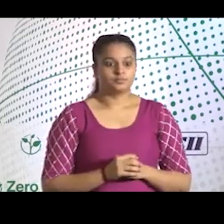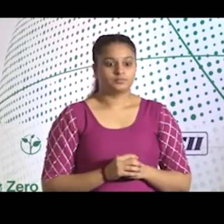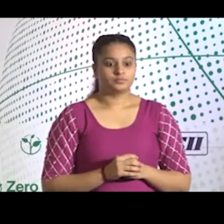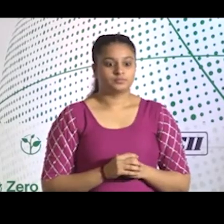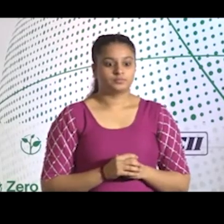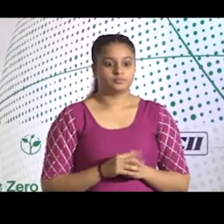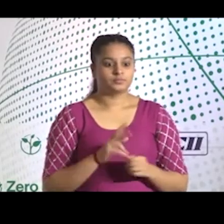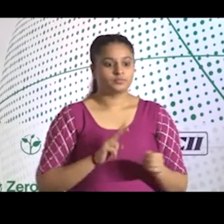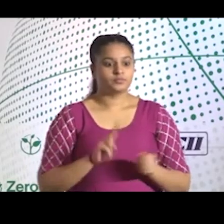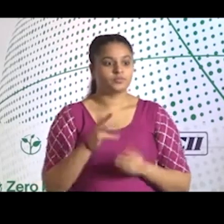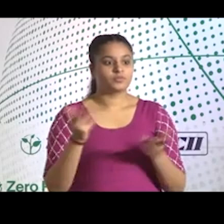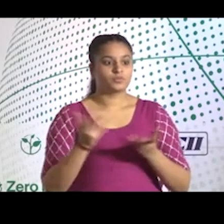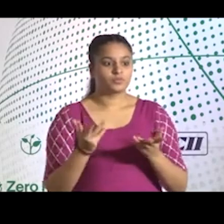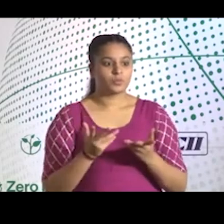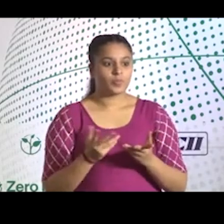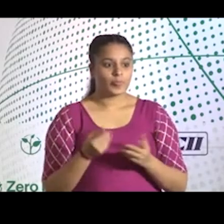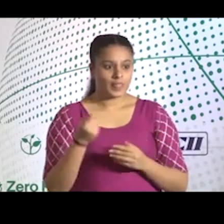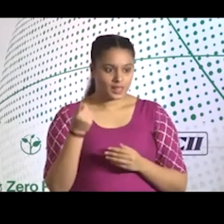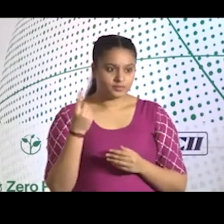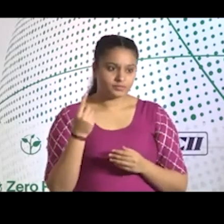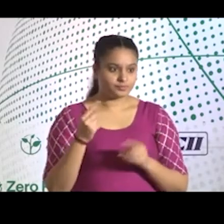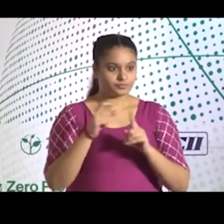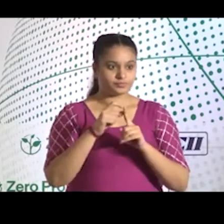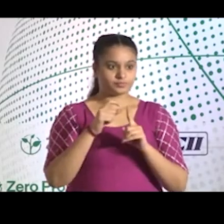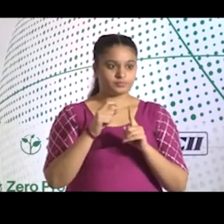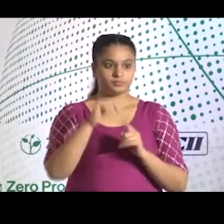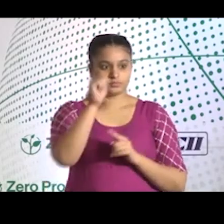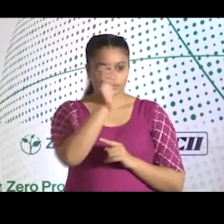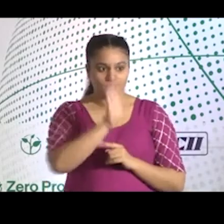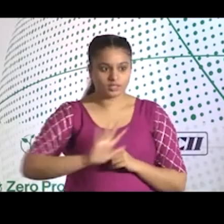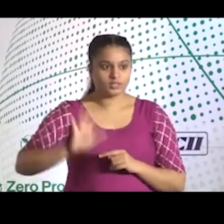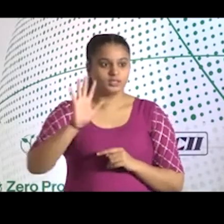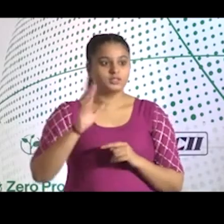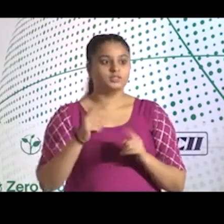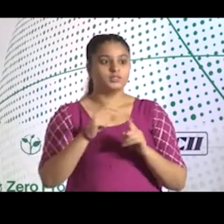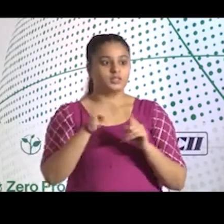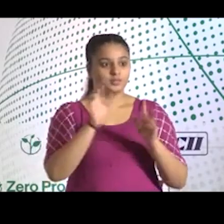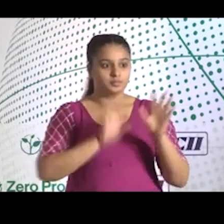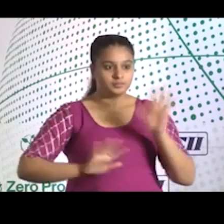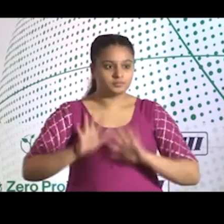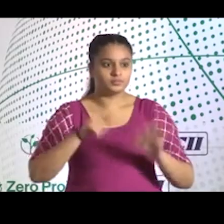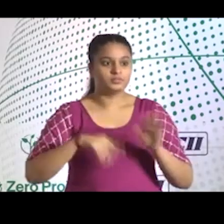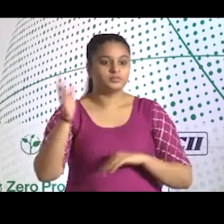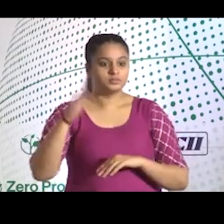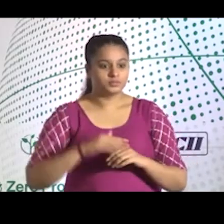So my kid who is now so sensitized, not just